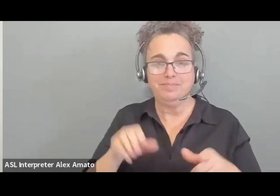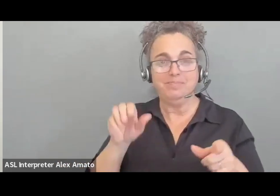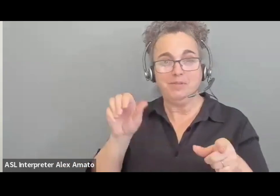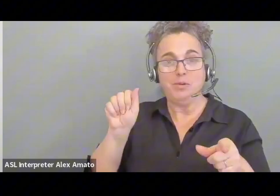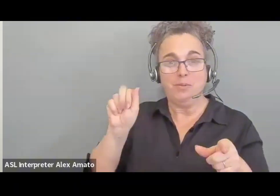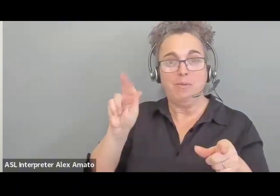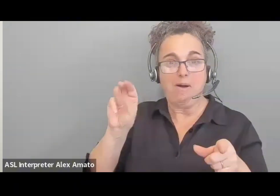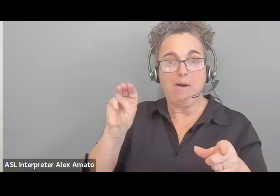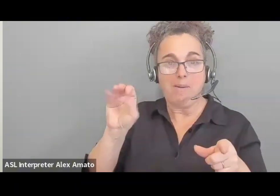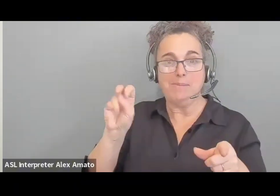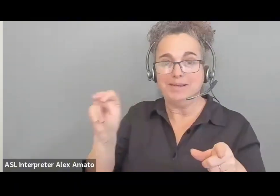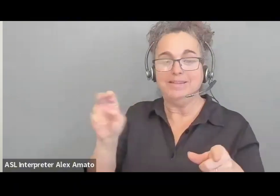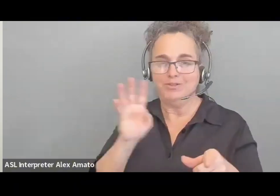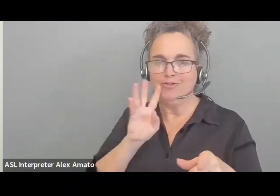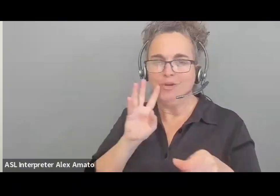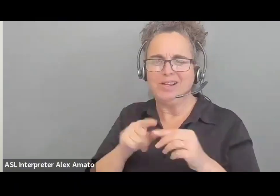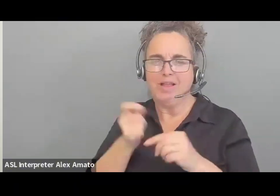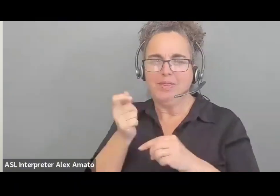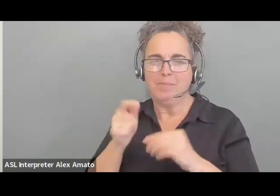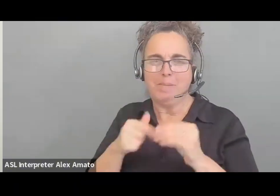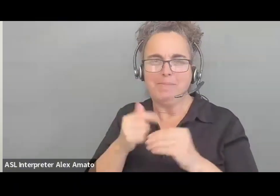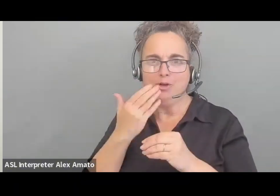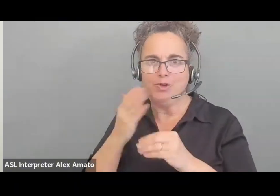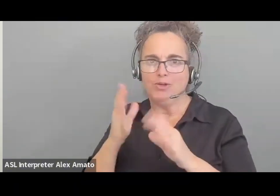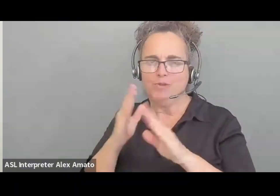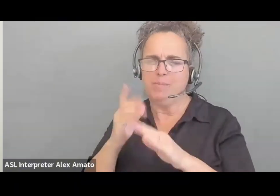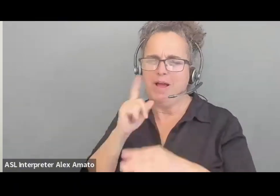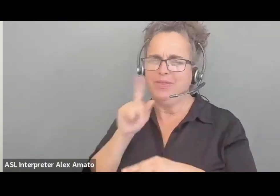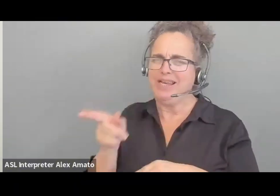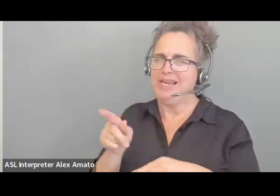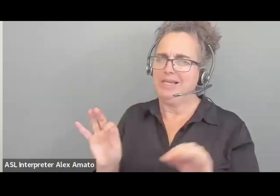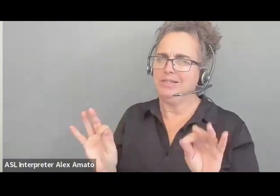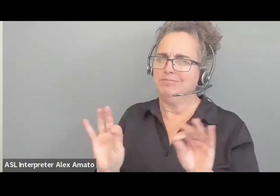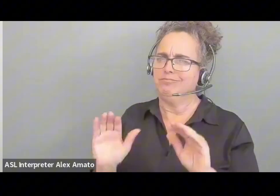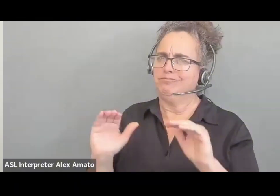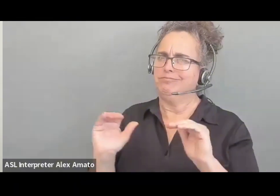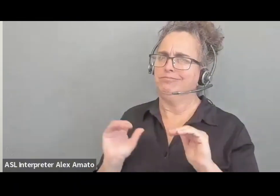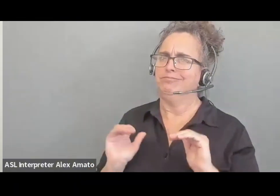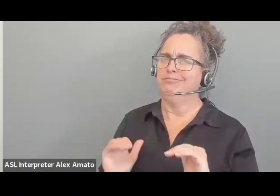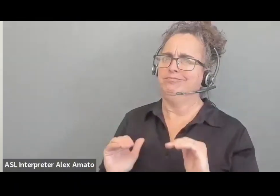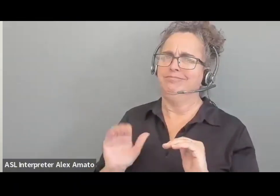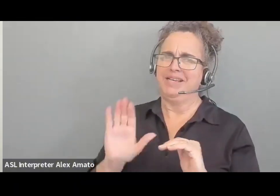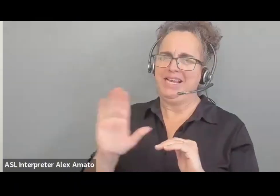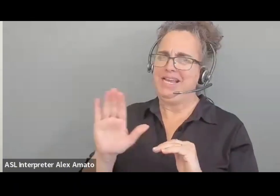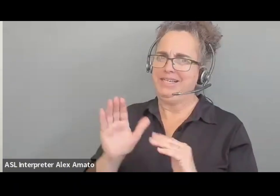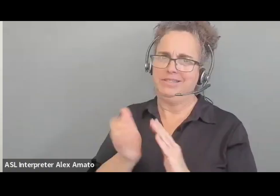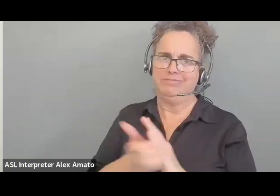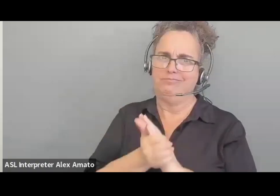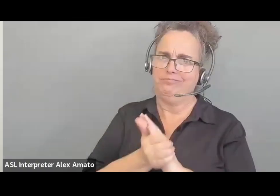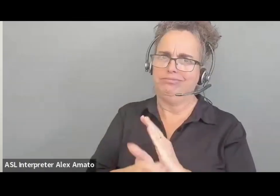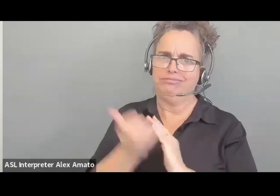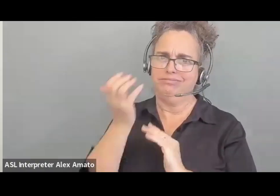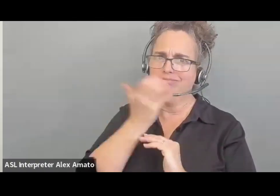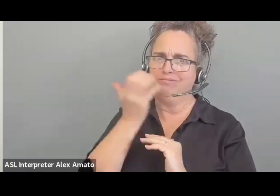what Good Trouble does, but I think he is undersold it a bit. And I think this is one of the, the best areas of the distinction, which is that